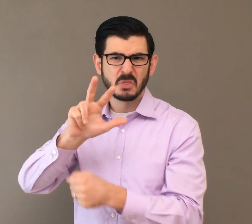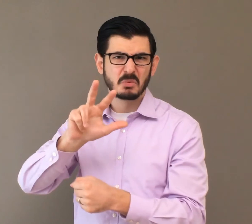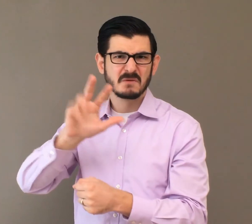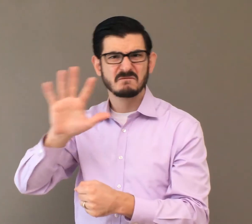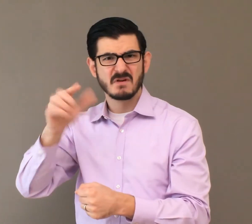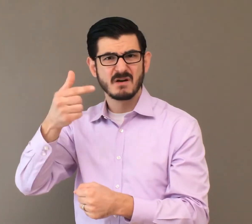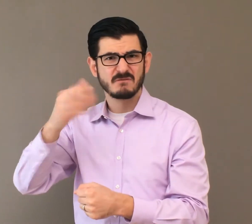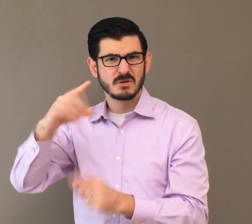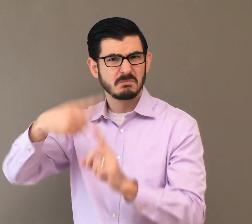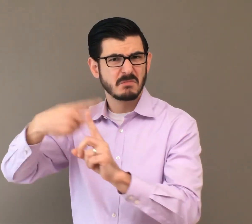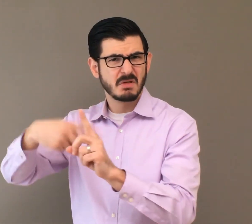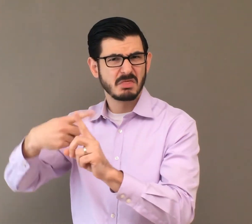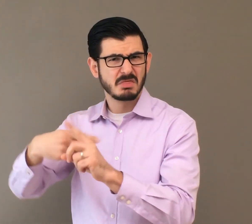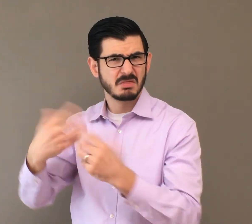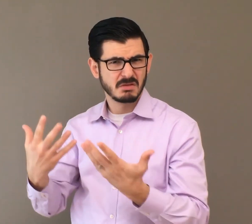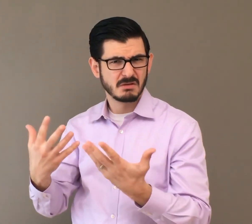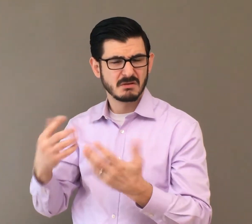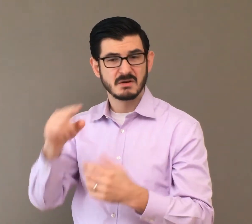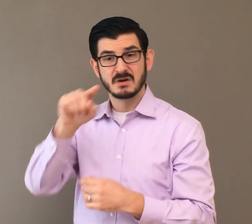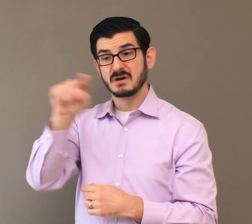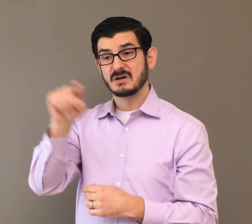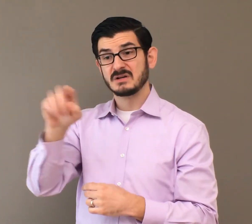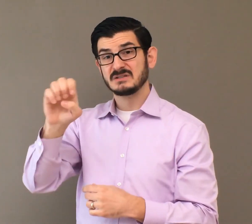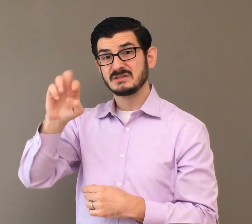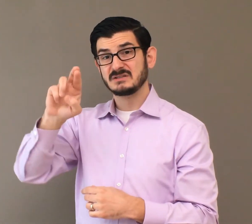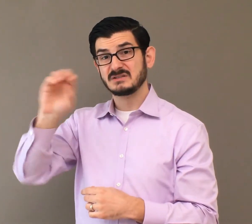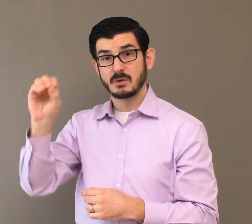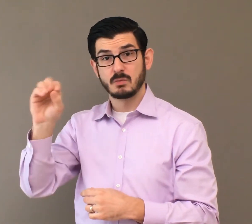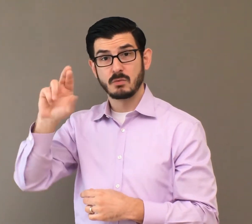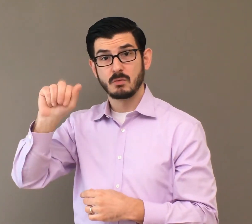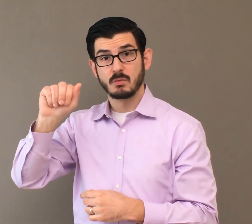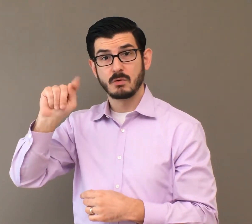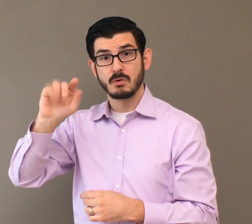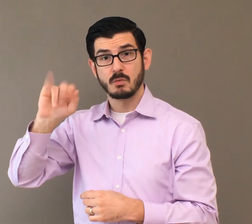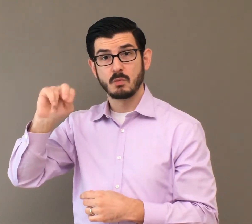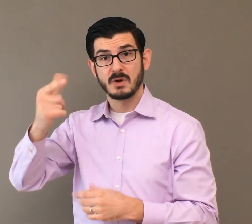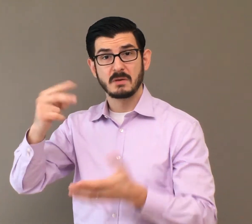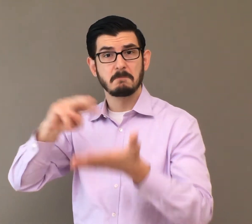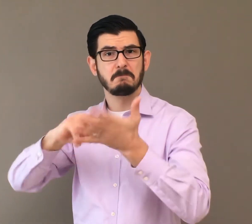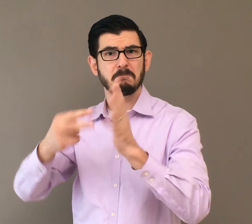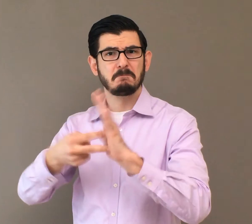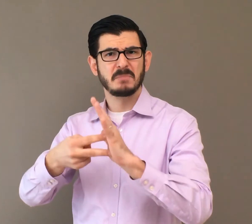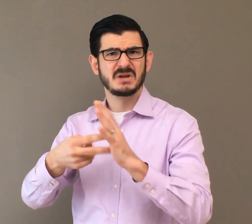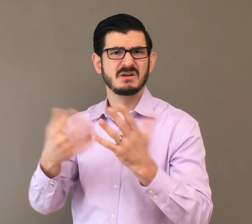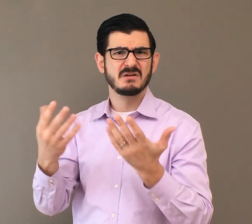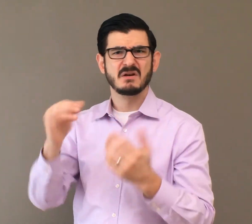Many internet services have data caps, which restrict usage to a specific amount of data per month.